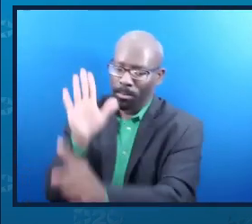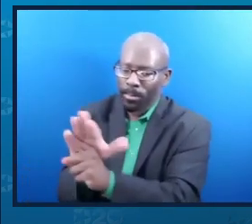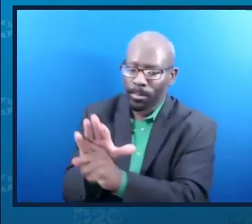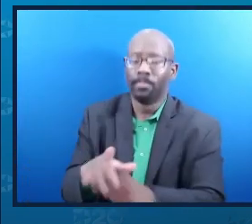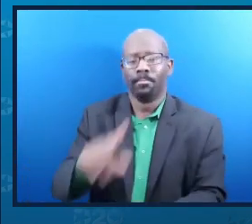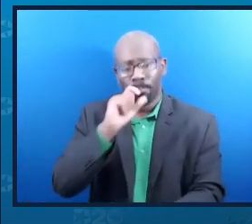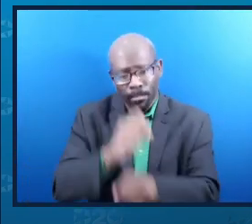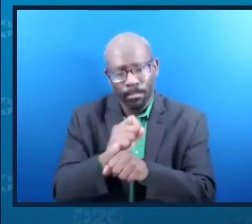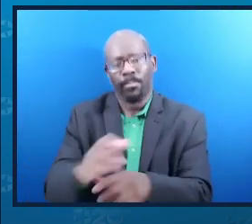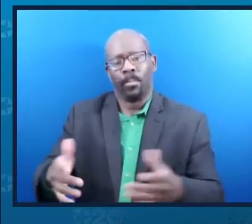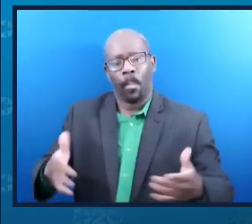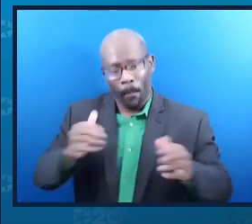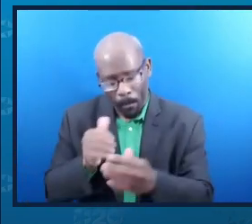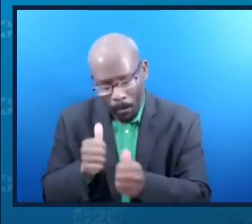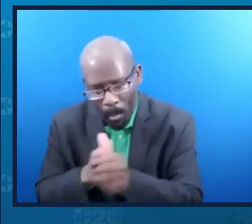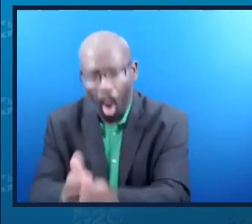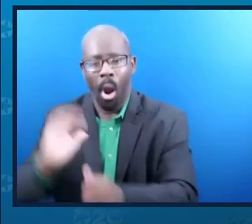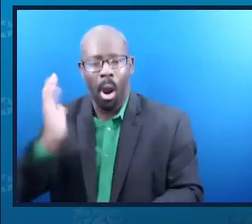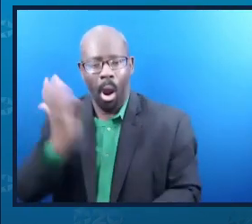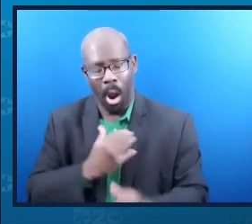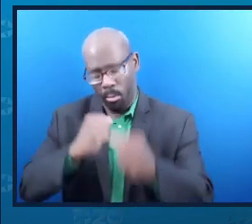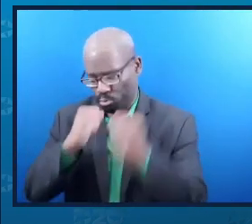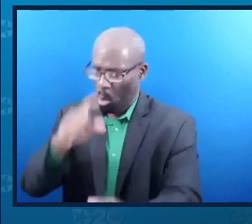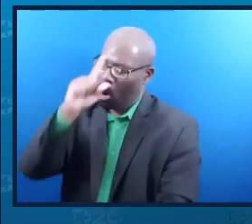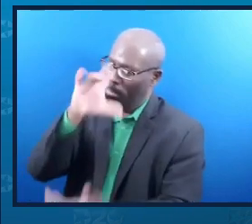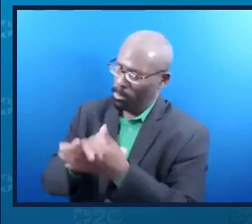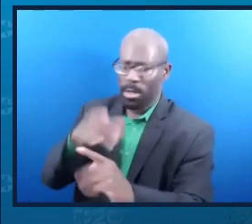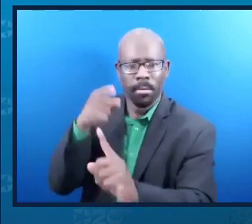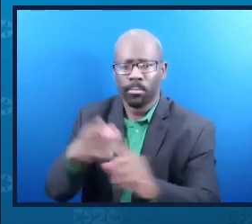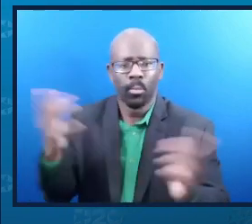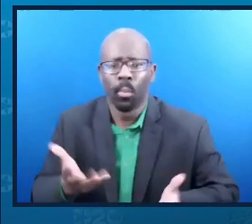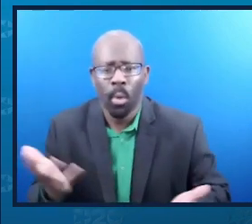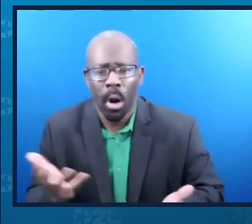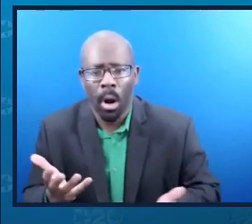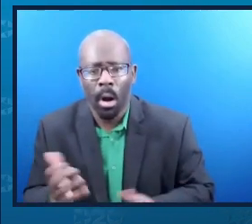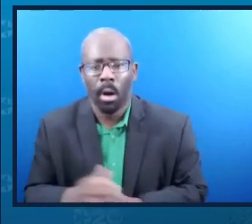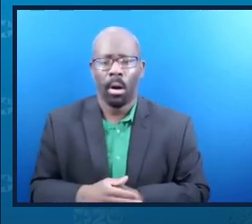ITS CREED.